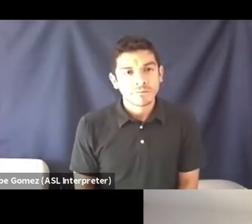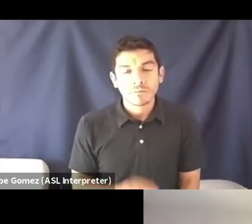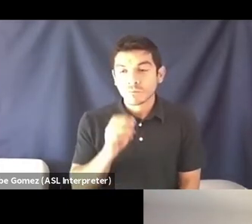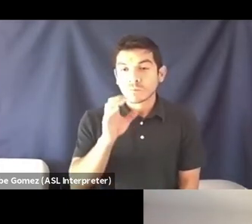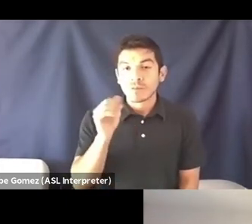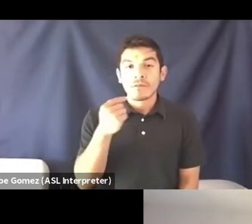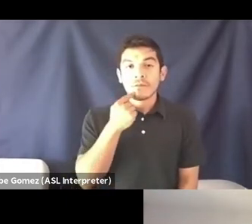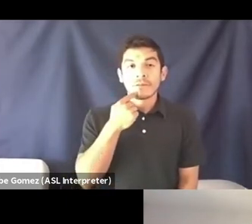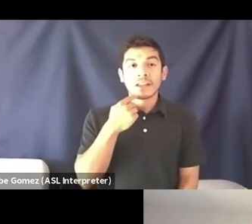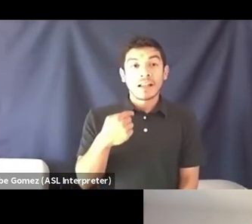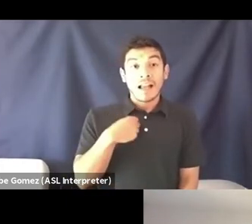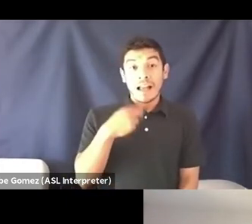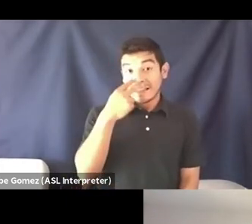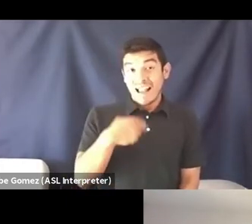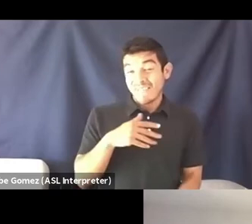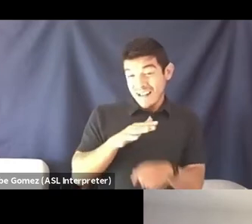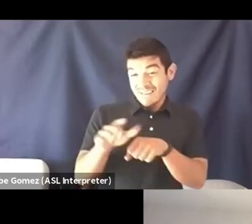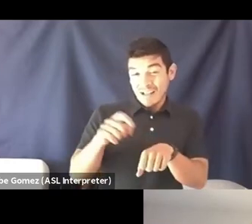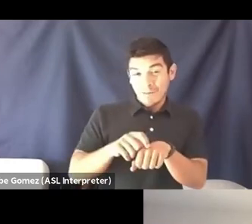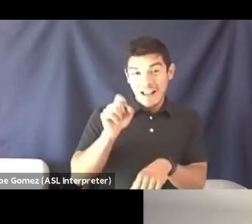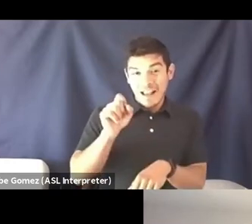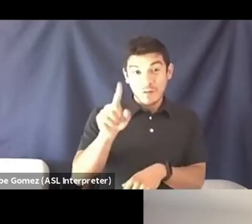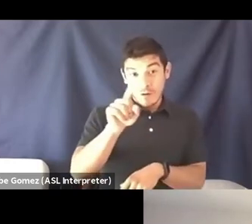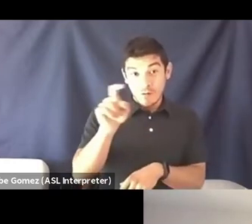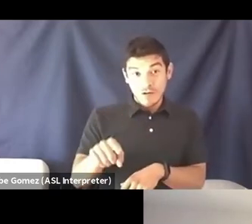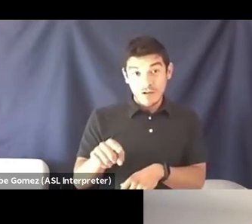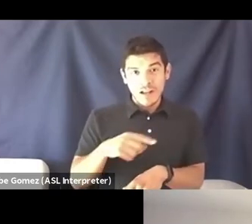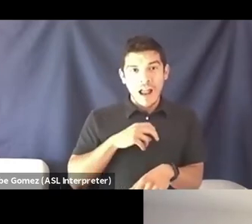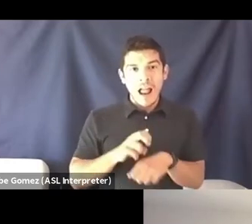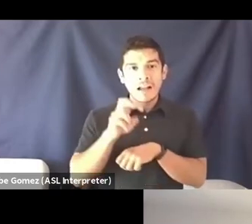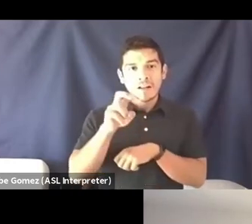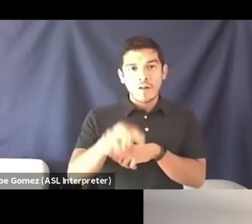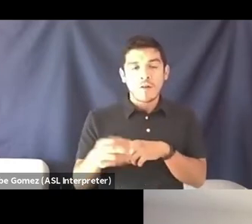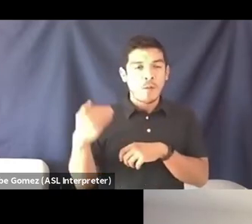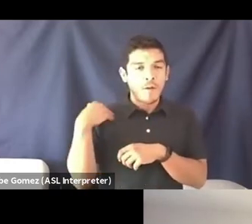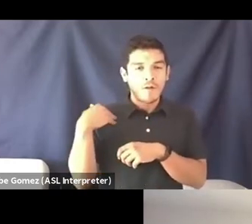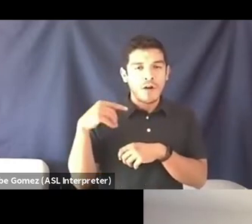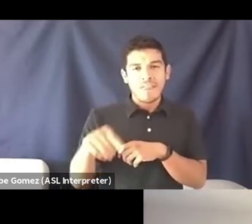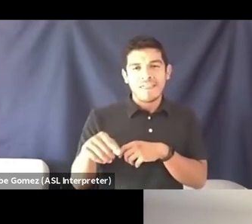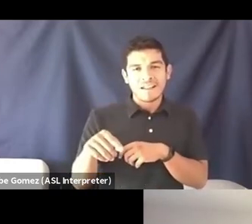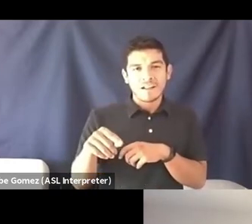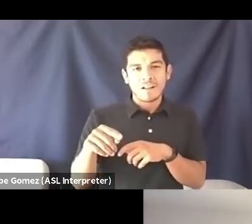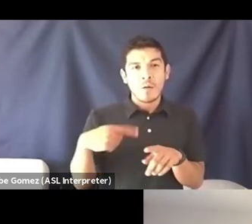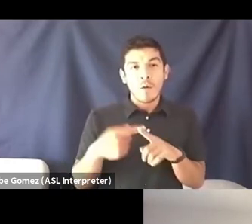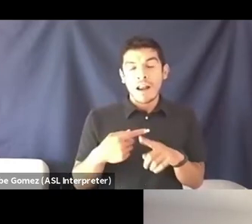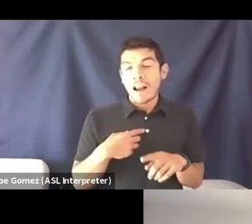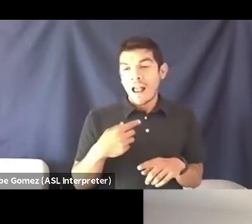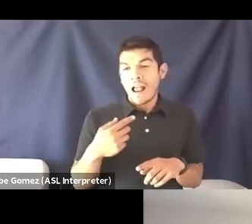I see that I have enough time to ask a question I wanted to, I skipped over before. This is when we were talking about just again,